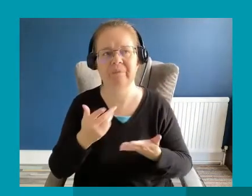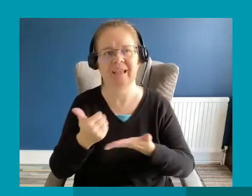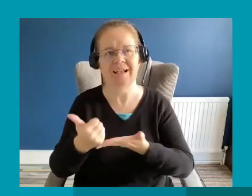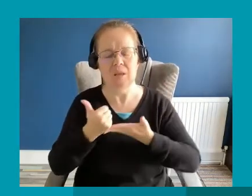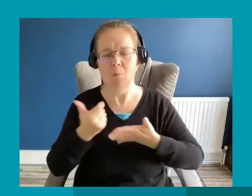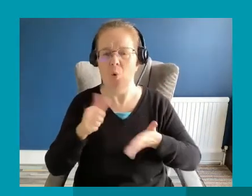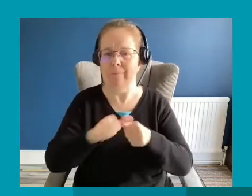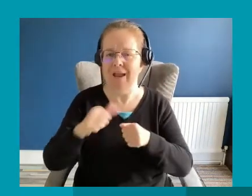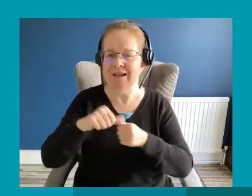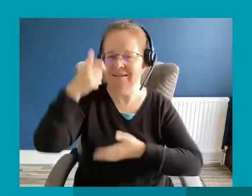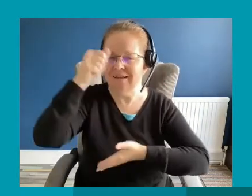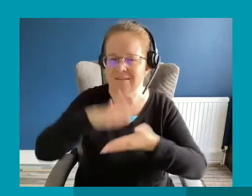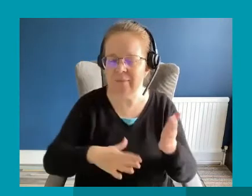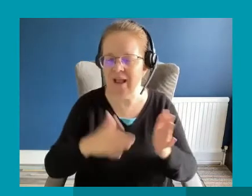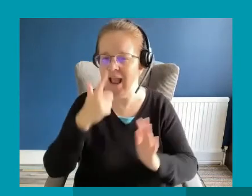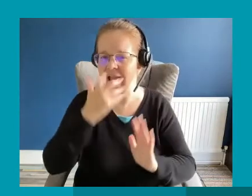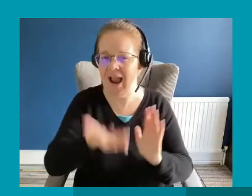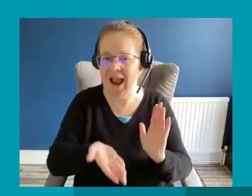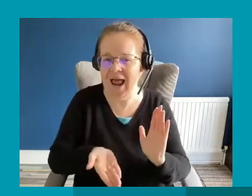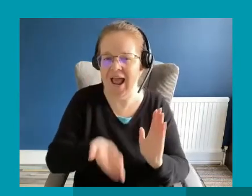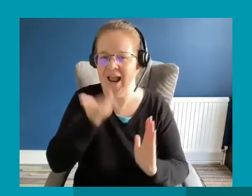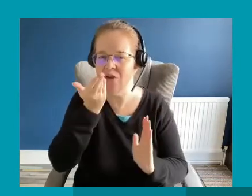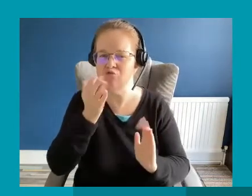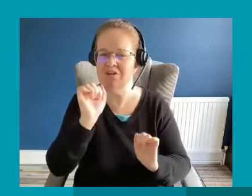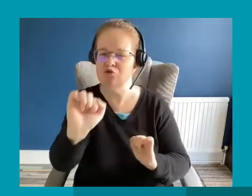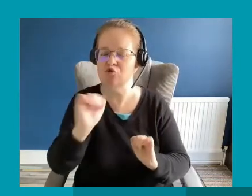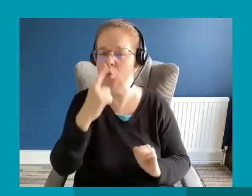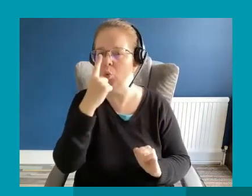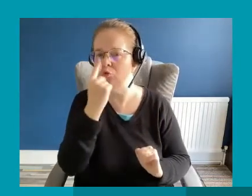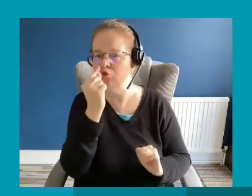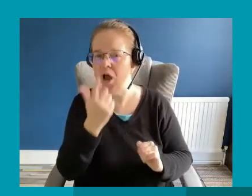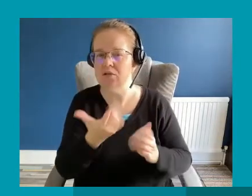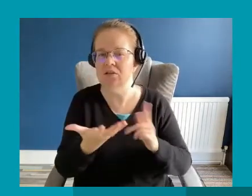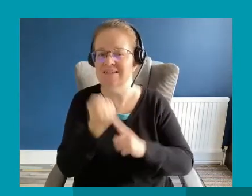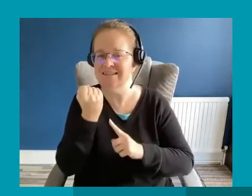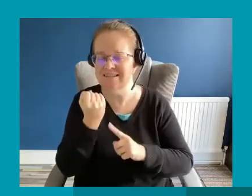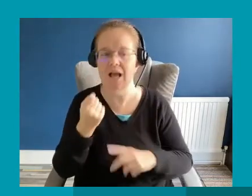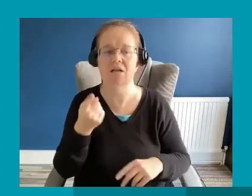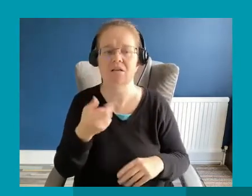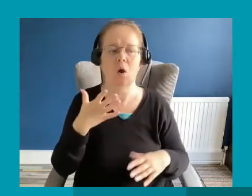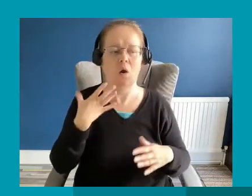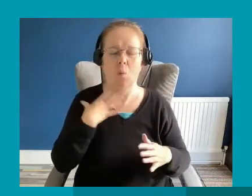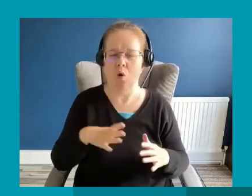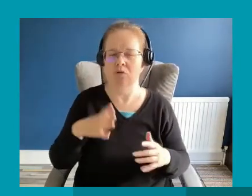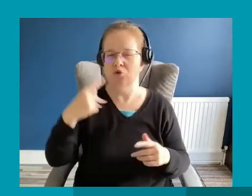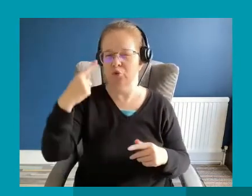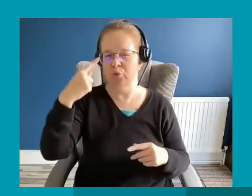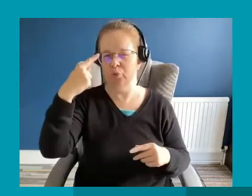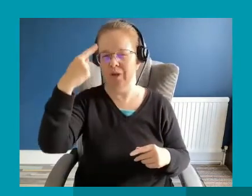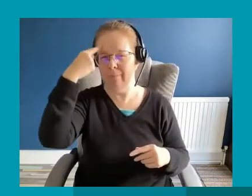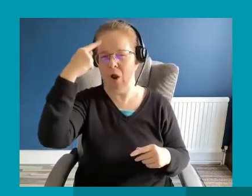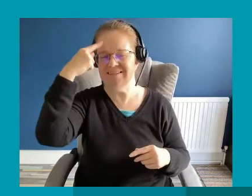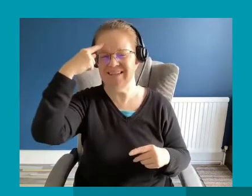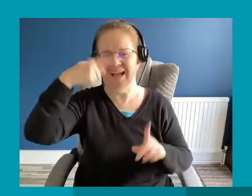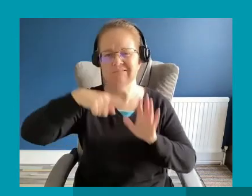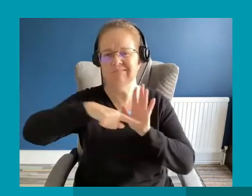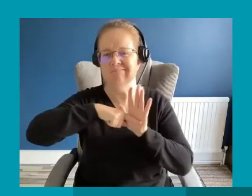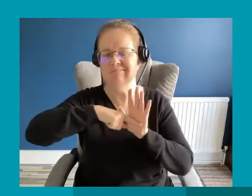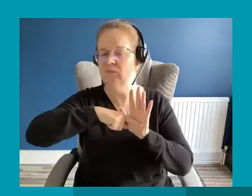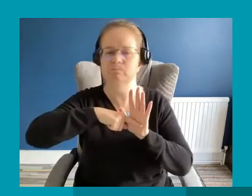can increase your chances of success. So we want to get into a positive mindset. But we also want to look at our framing.